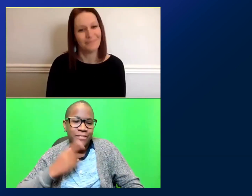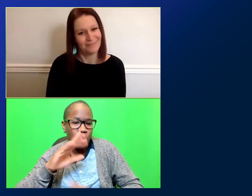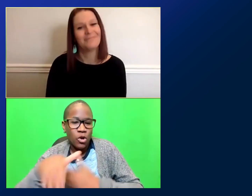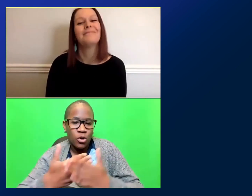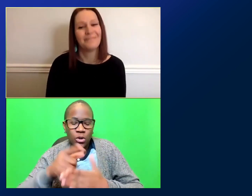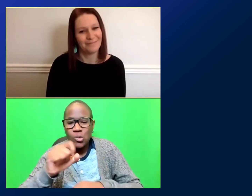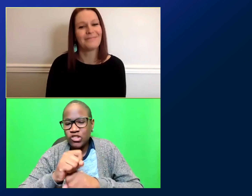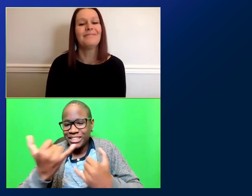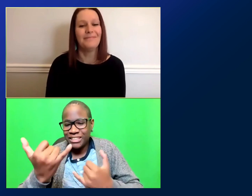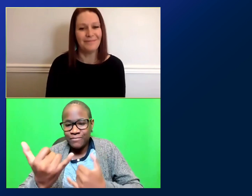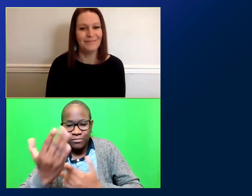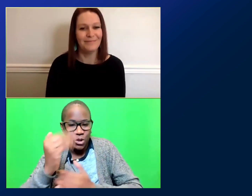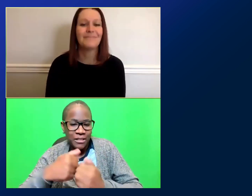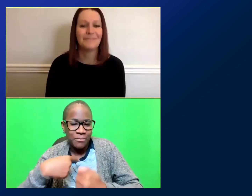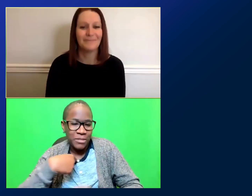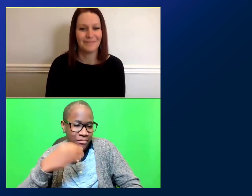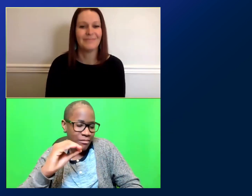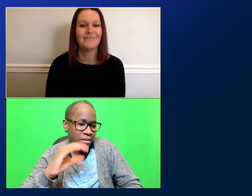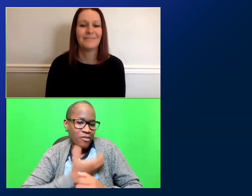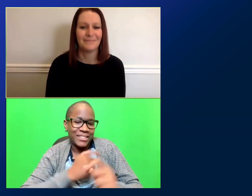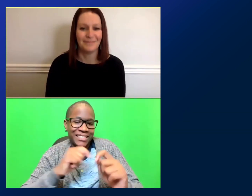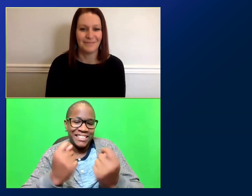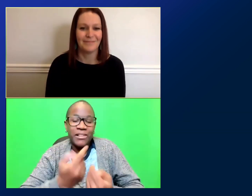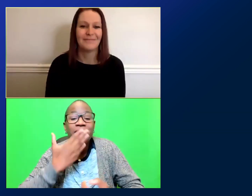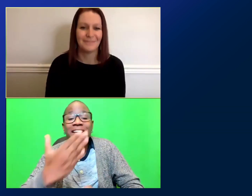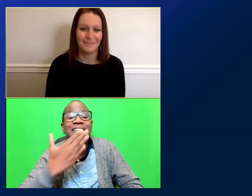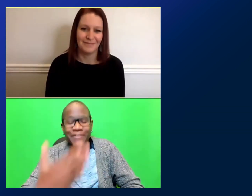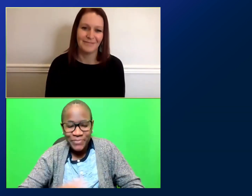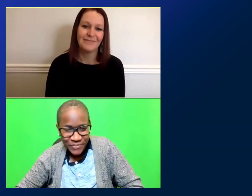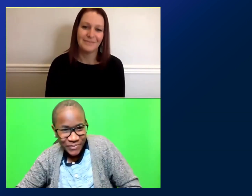really appreciate all of your hard work and for working with us and being a part of the team so